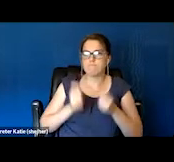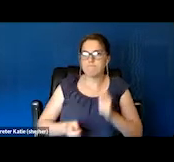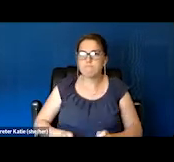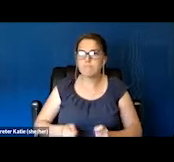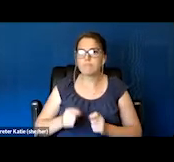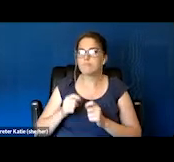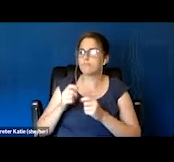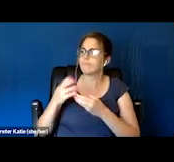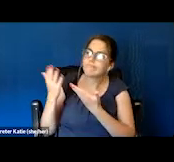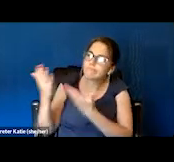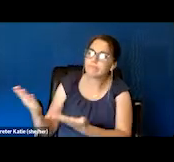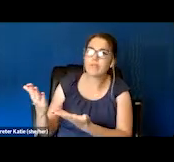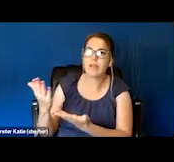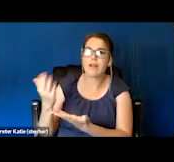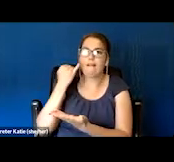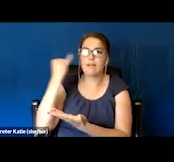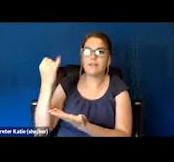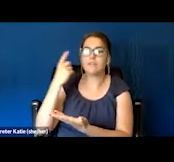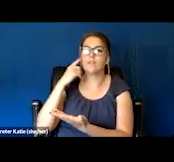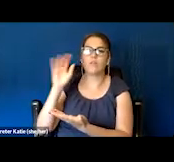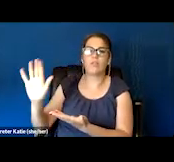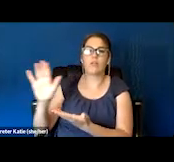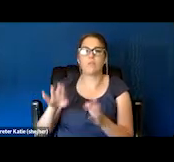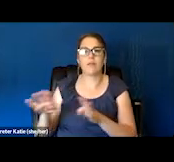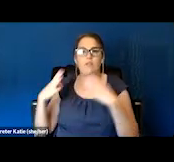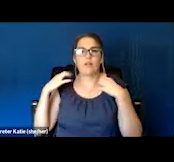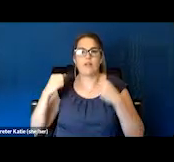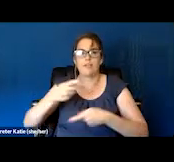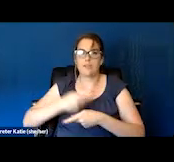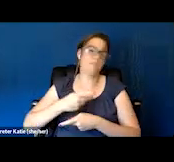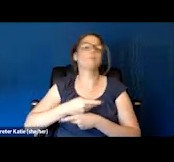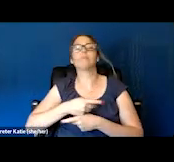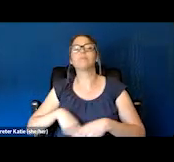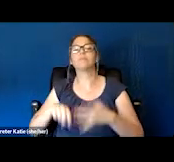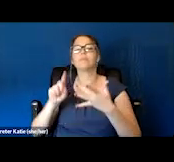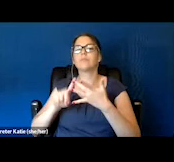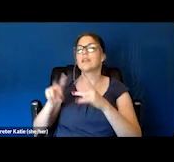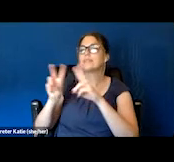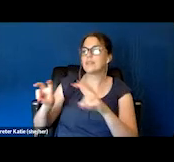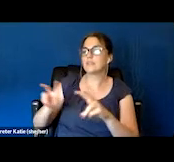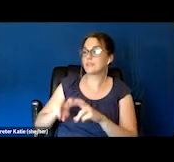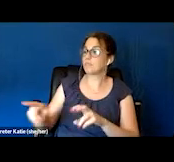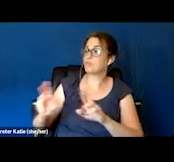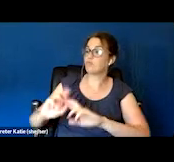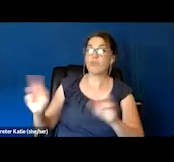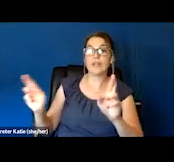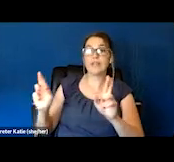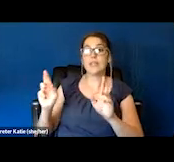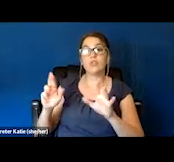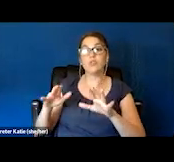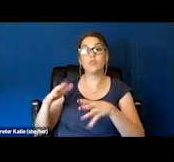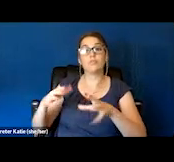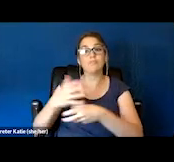And then assess whether the person is in a place to receive treatment, pursue abstinence, or engage in harm reduction.